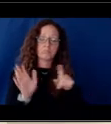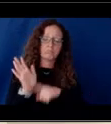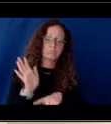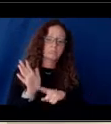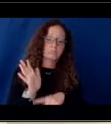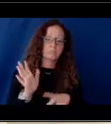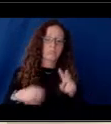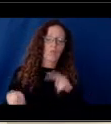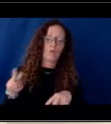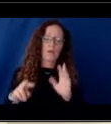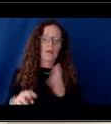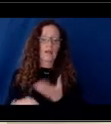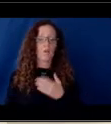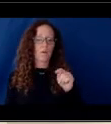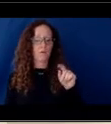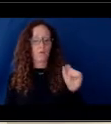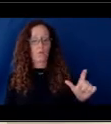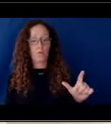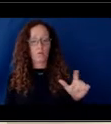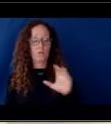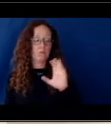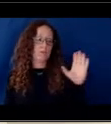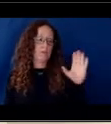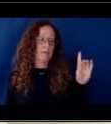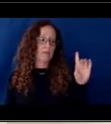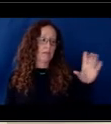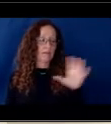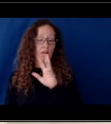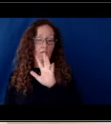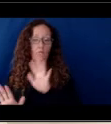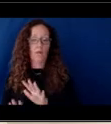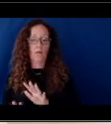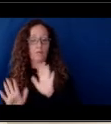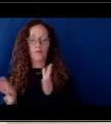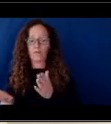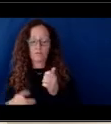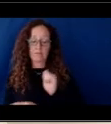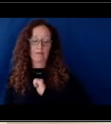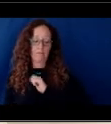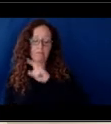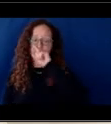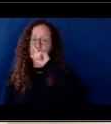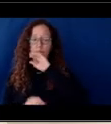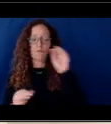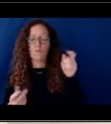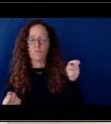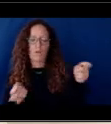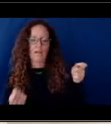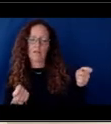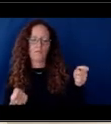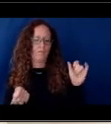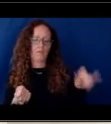but CDC and Weather Service cannot have any regulation when it comes to occupational